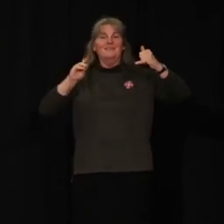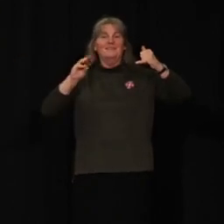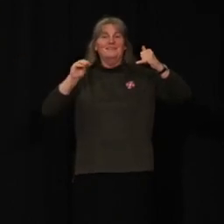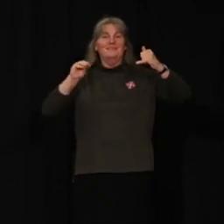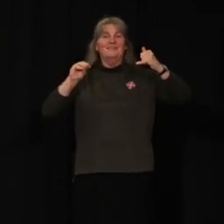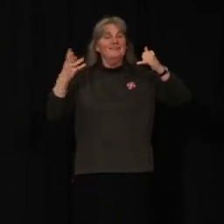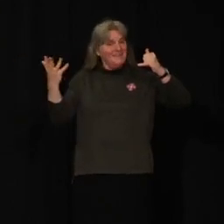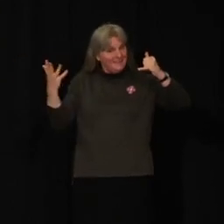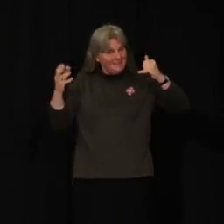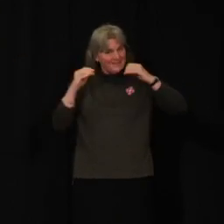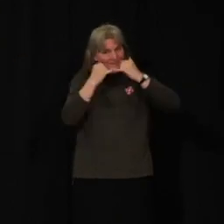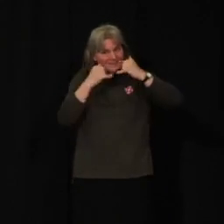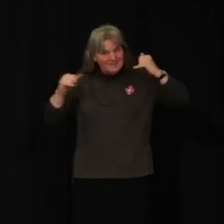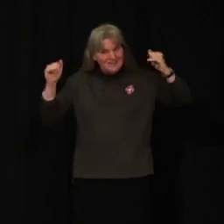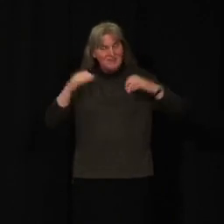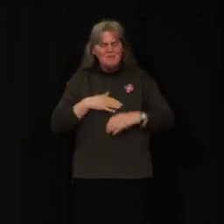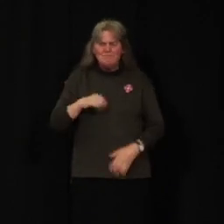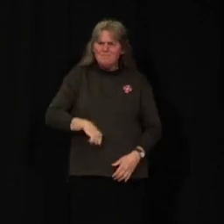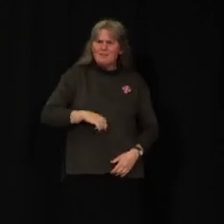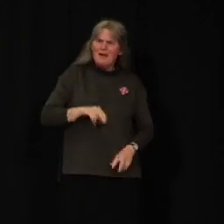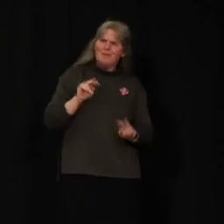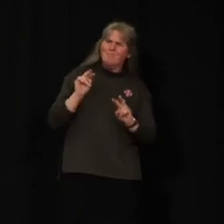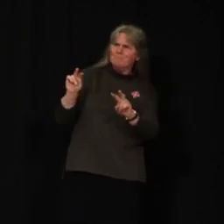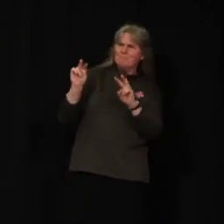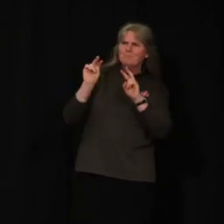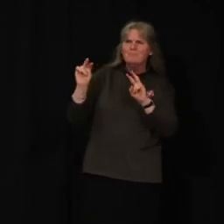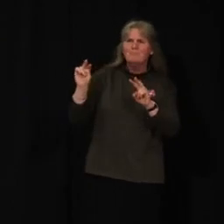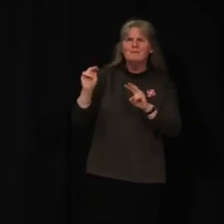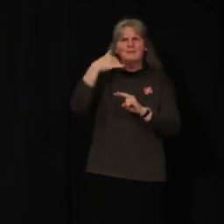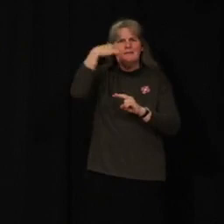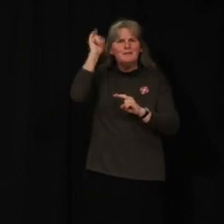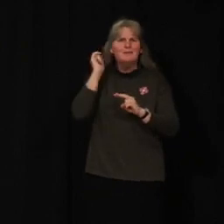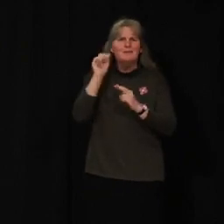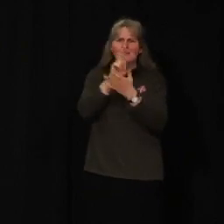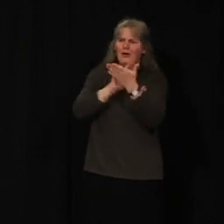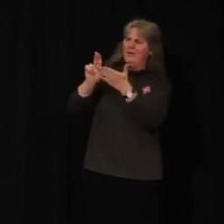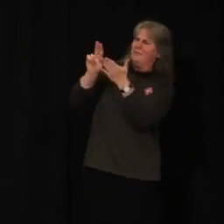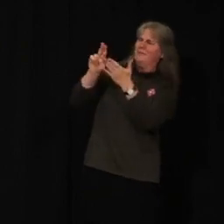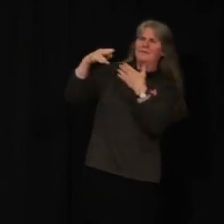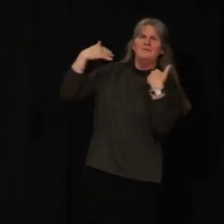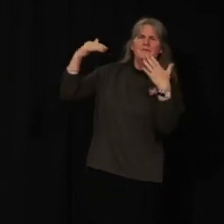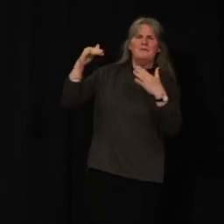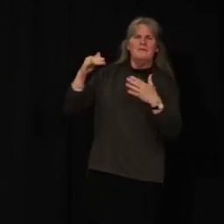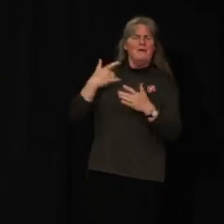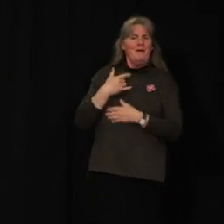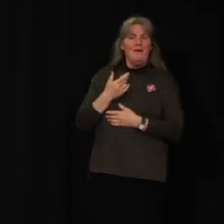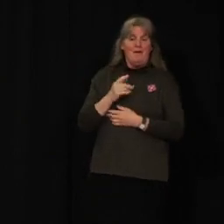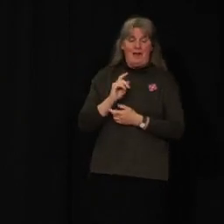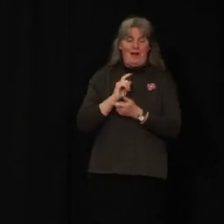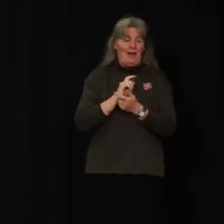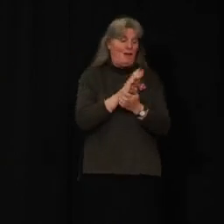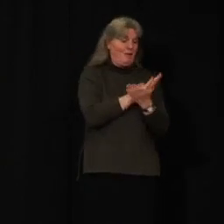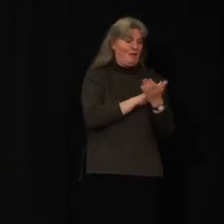Yukon University is open and I'm very proud to see the hard work and dedication come to fruition. This transition has been in the